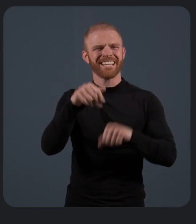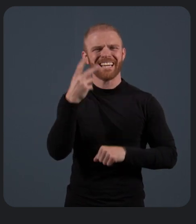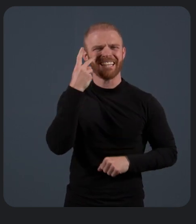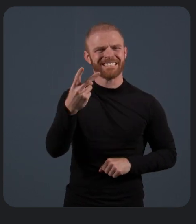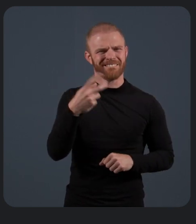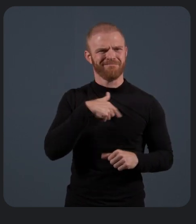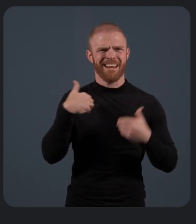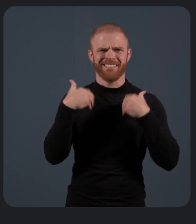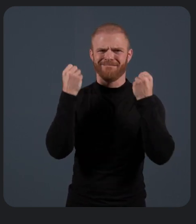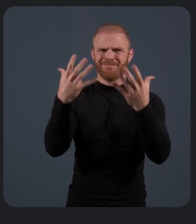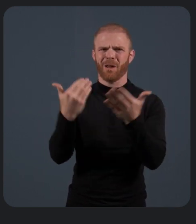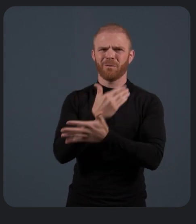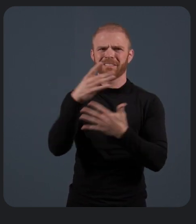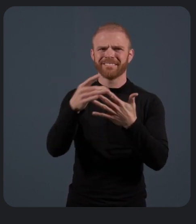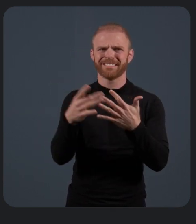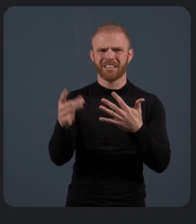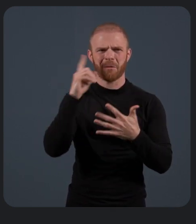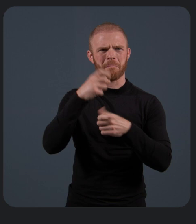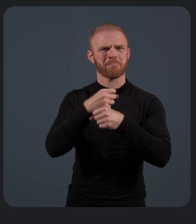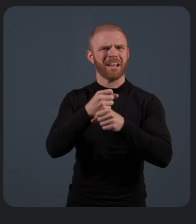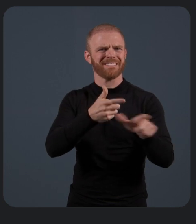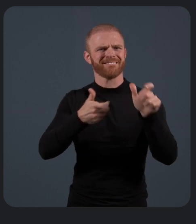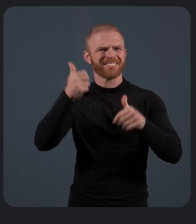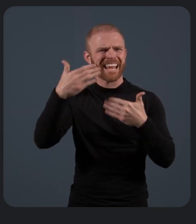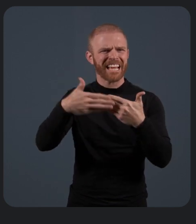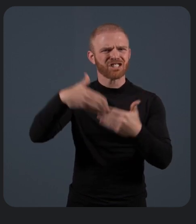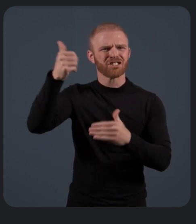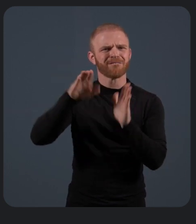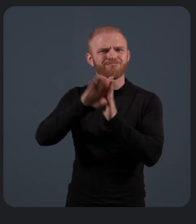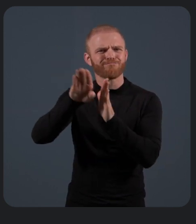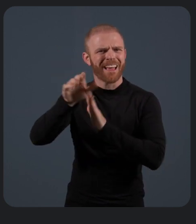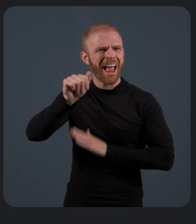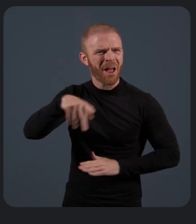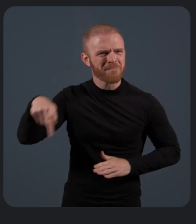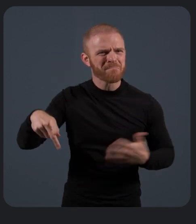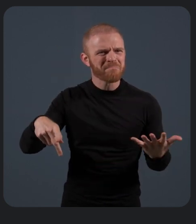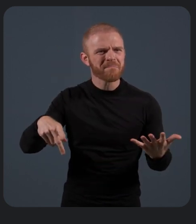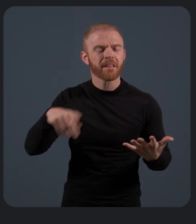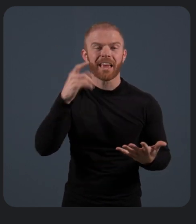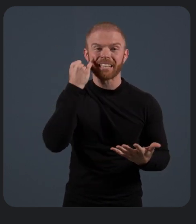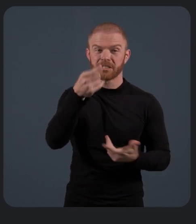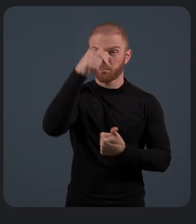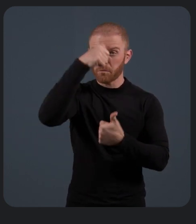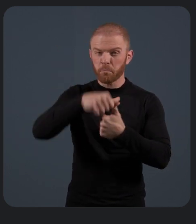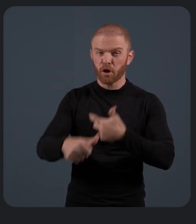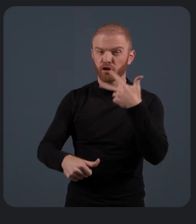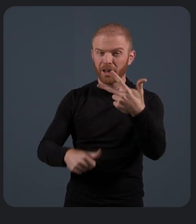for making it faster and easier to develop apps. But if you could only remember three things to try out today